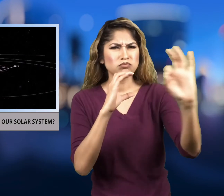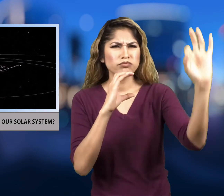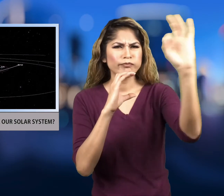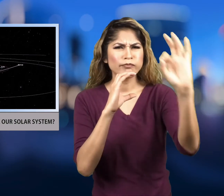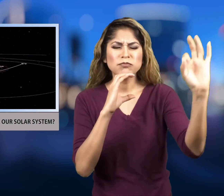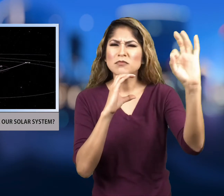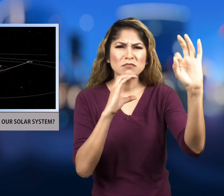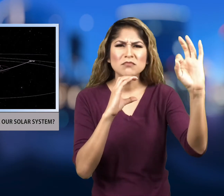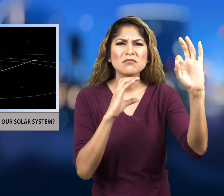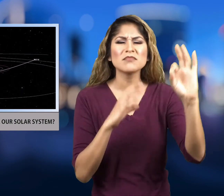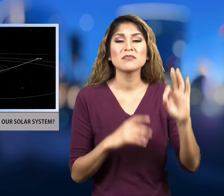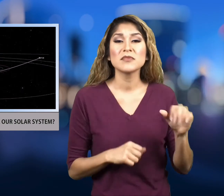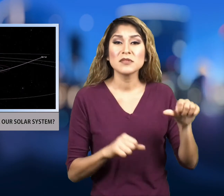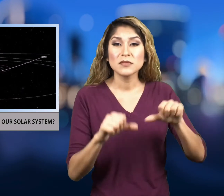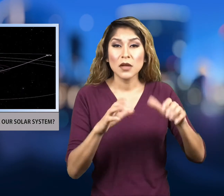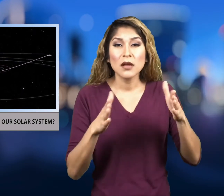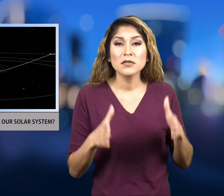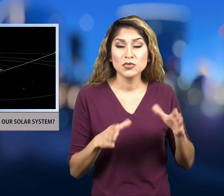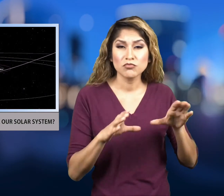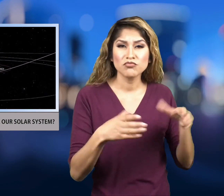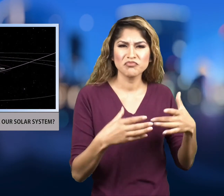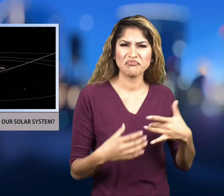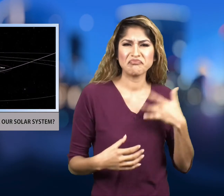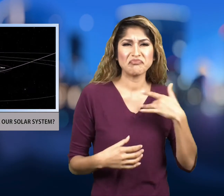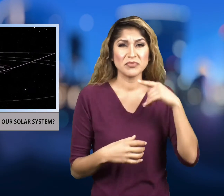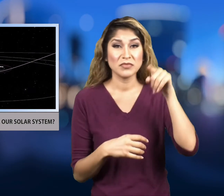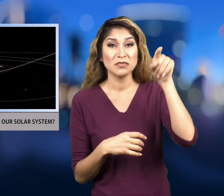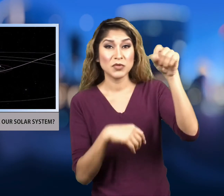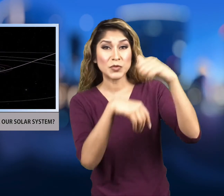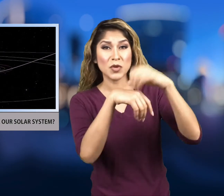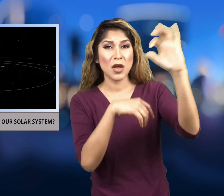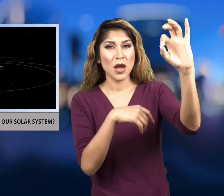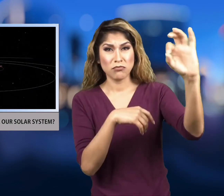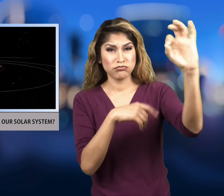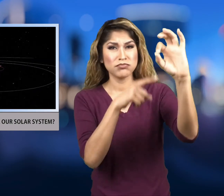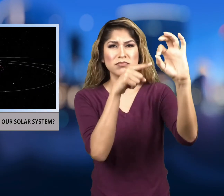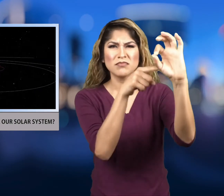showing up. Experts think it is less than